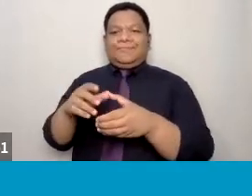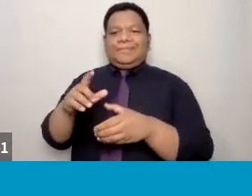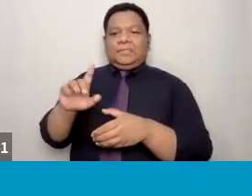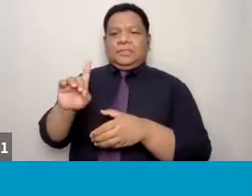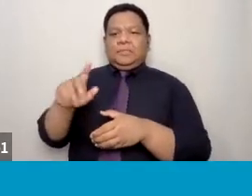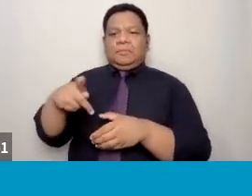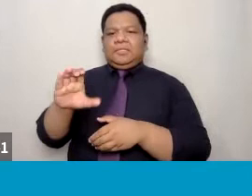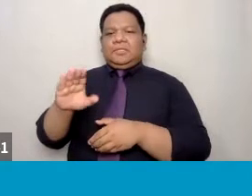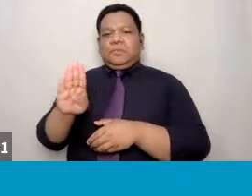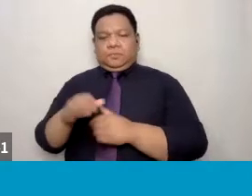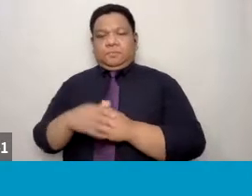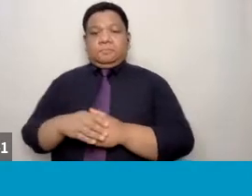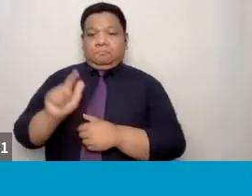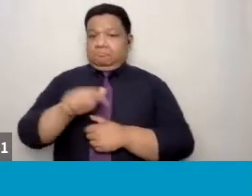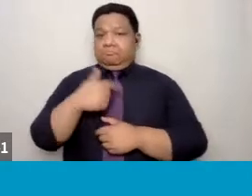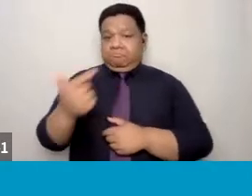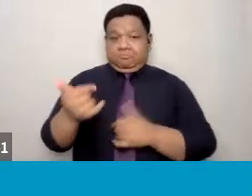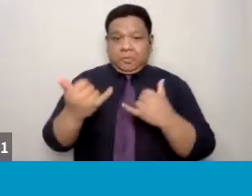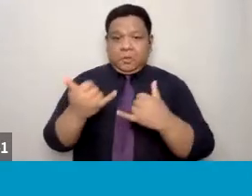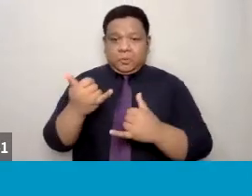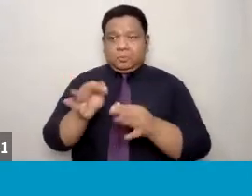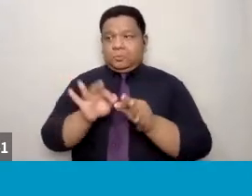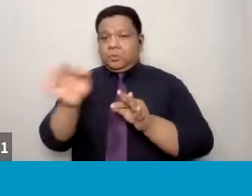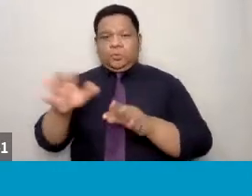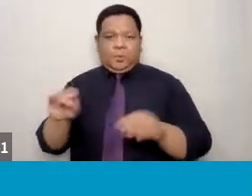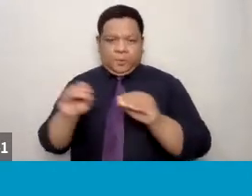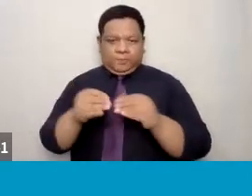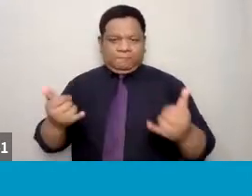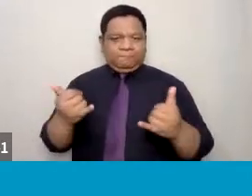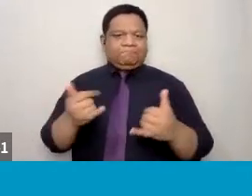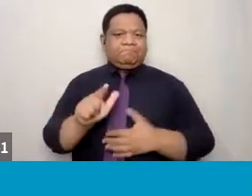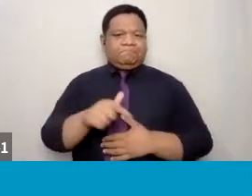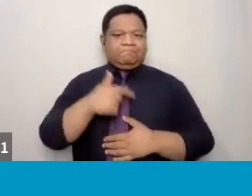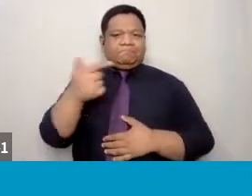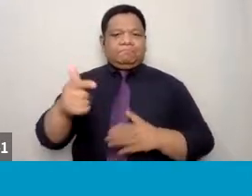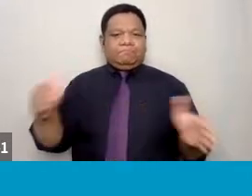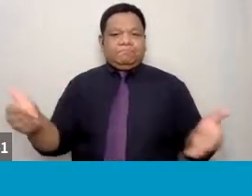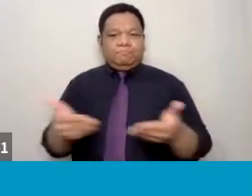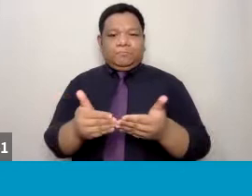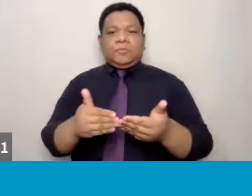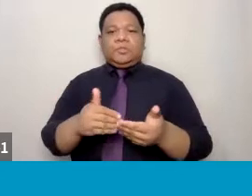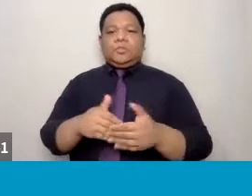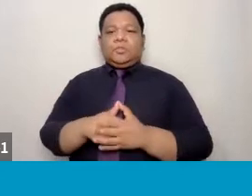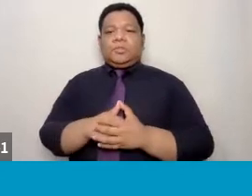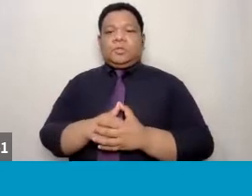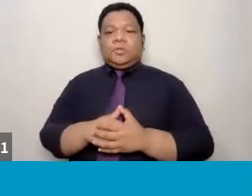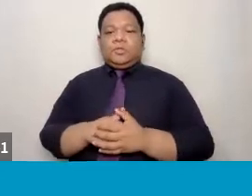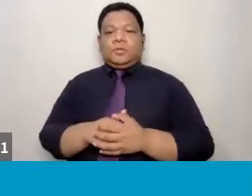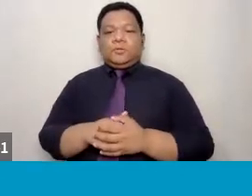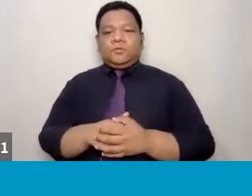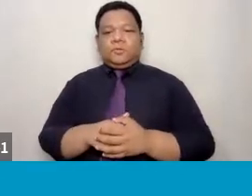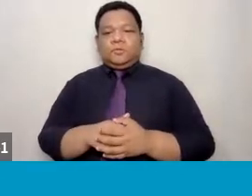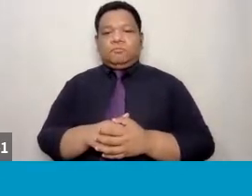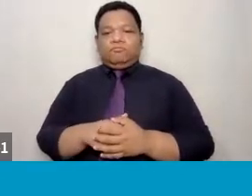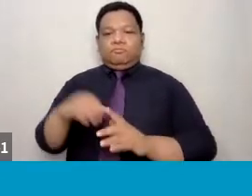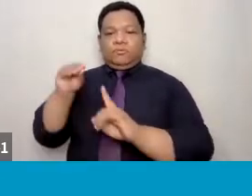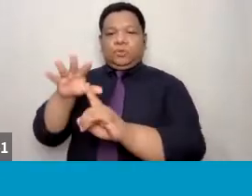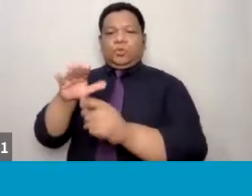So without much further ado, I am introducing and giving the spotlight to Dr. Beverly Ho.